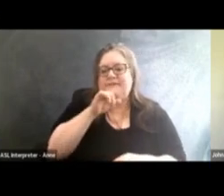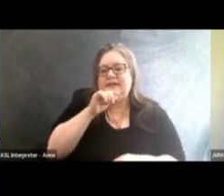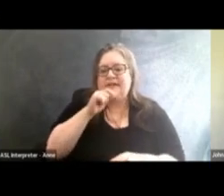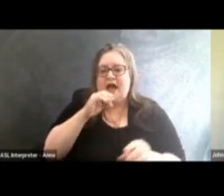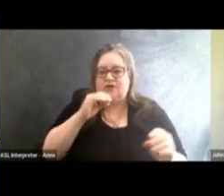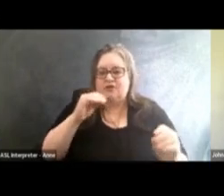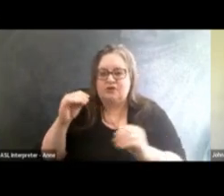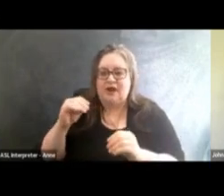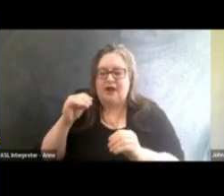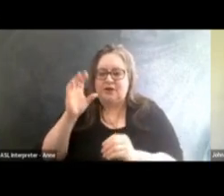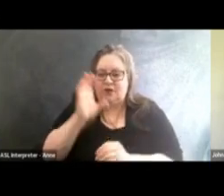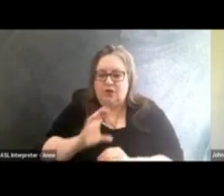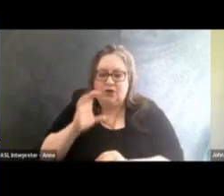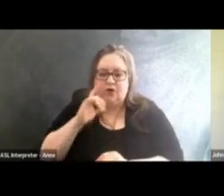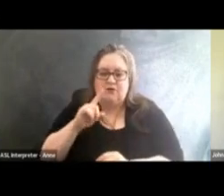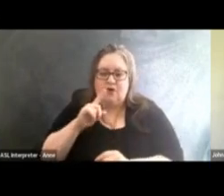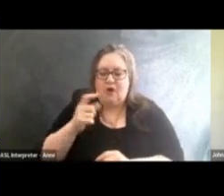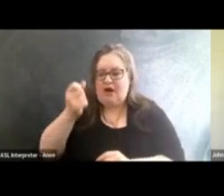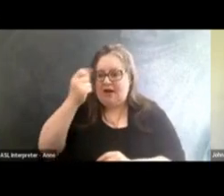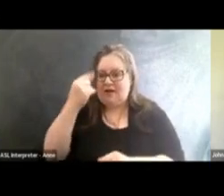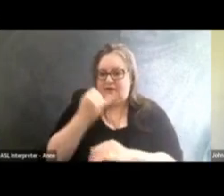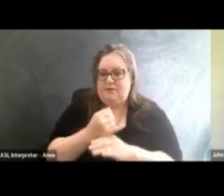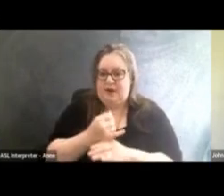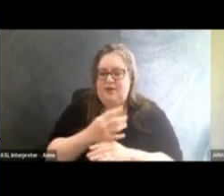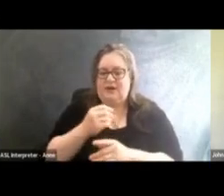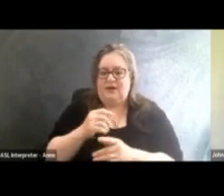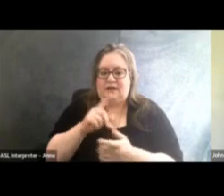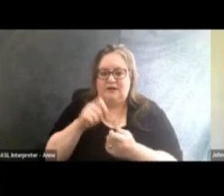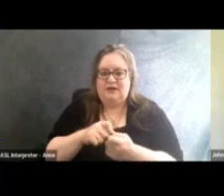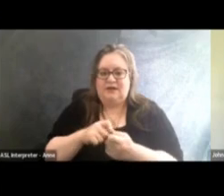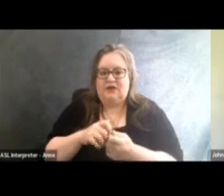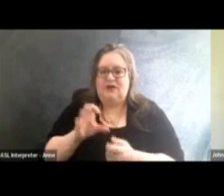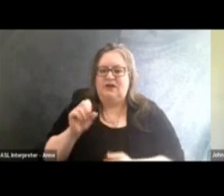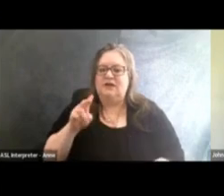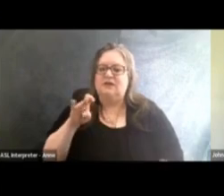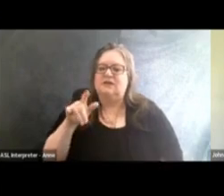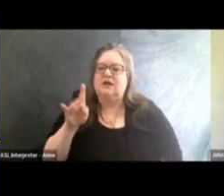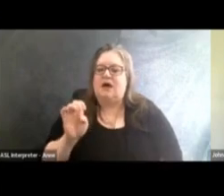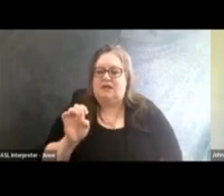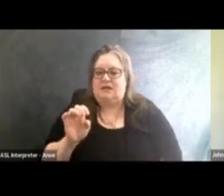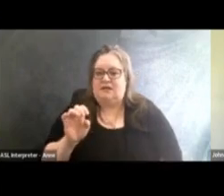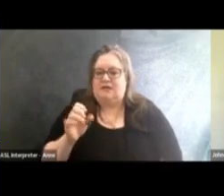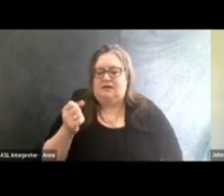to look for cognitive impairment, and particularly the subtle cognitive impairment. And so you know that may be